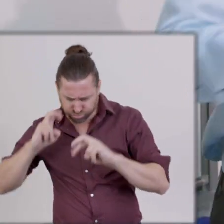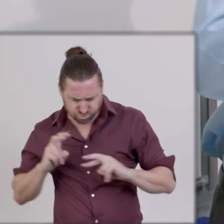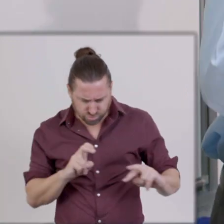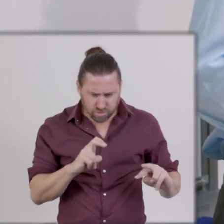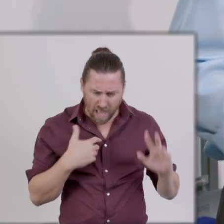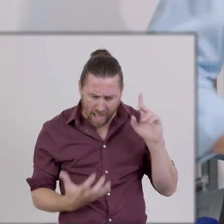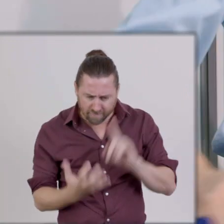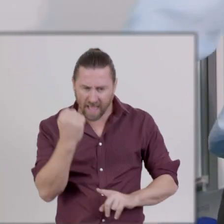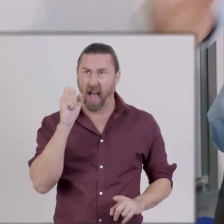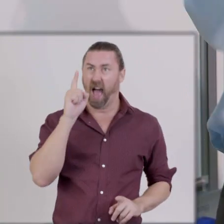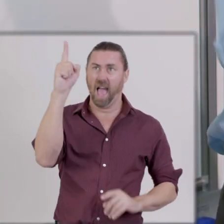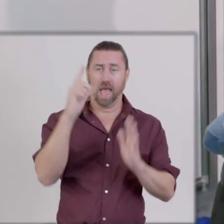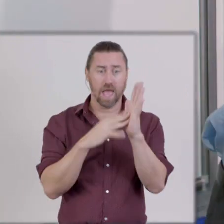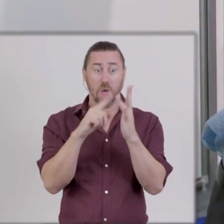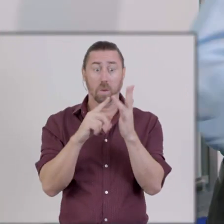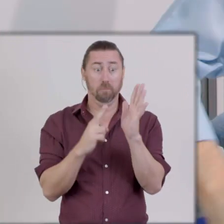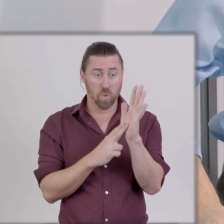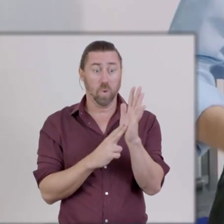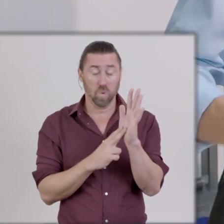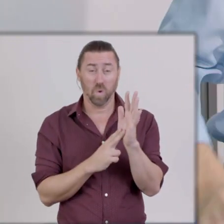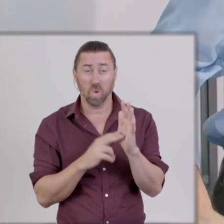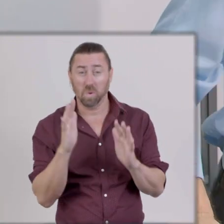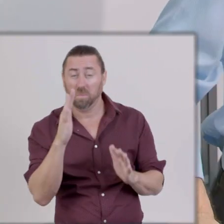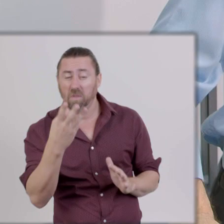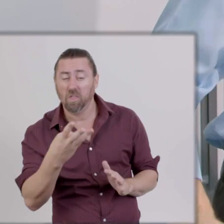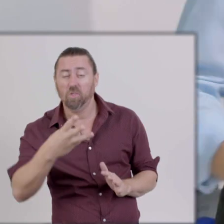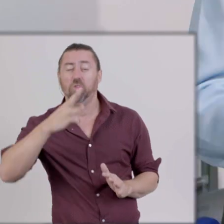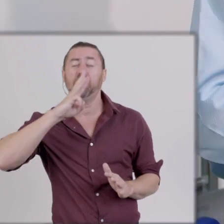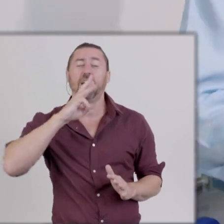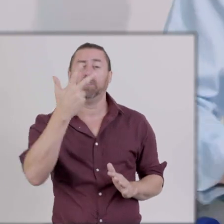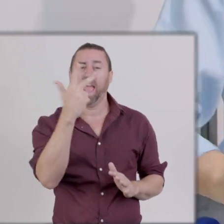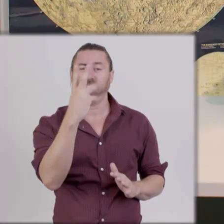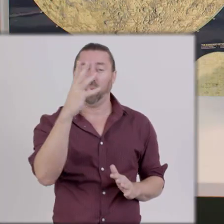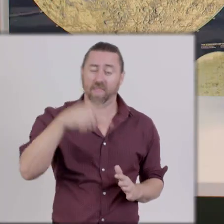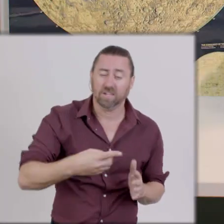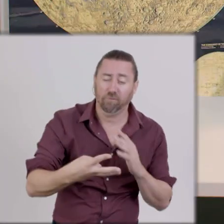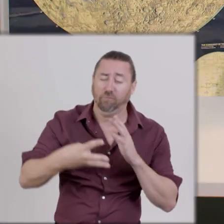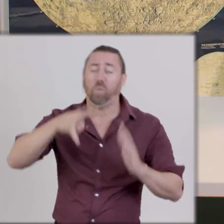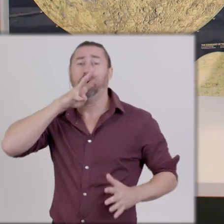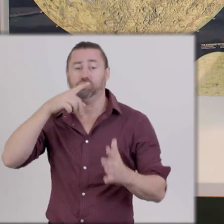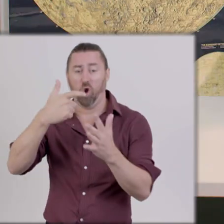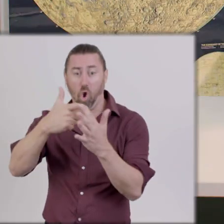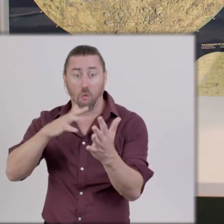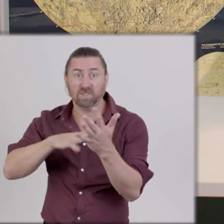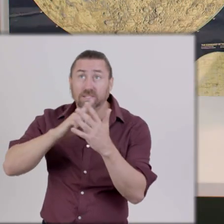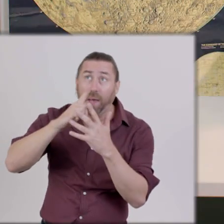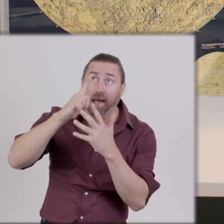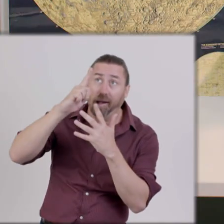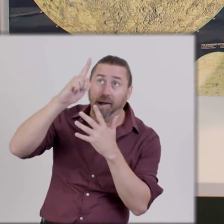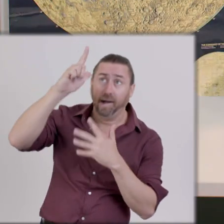that we know that the moon - well, it's approximately 384,400km from Earth.